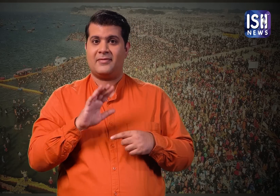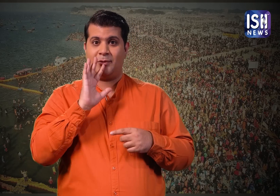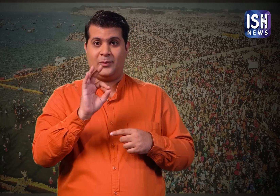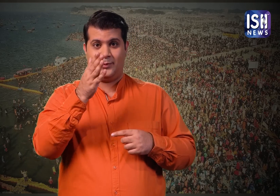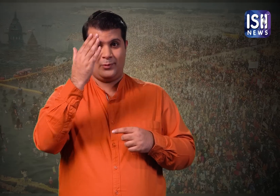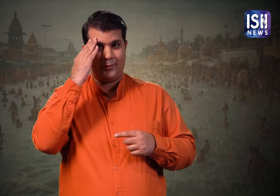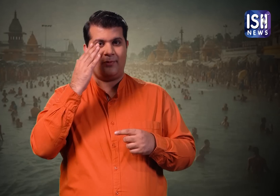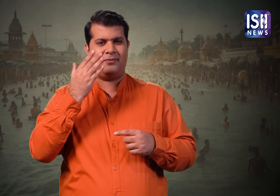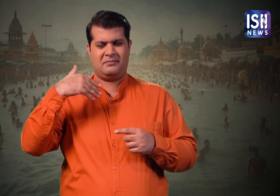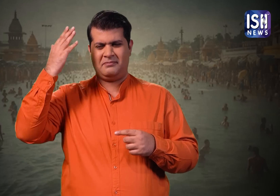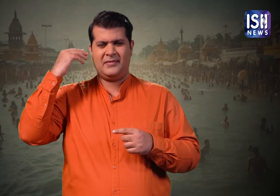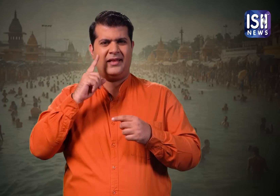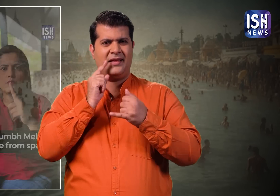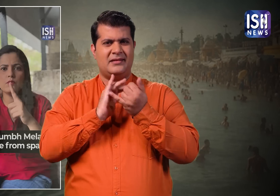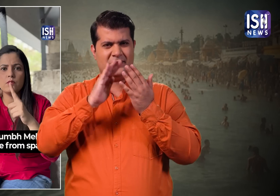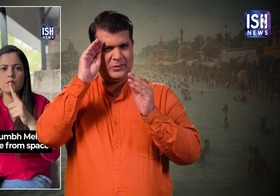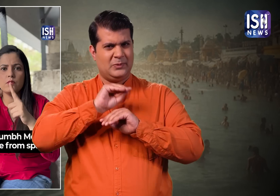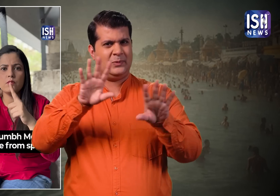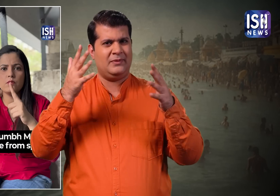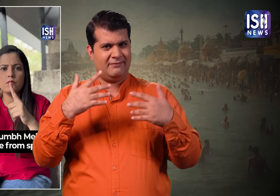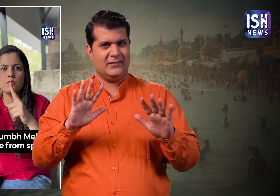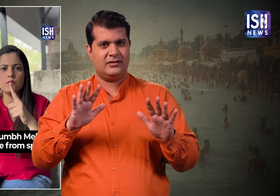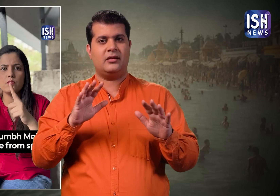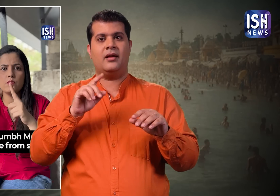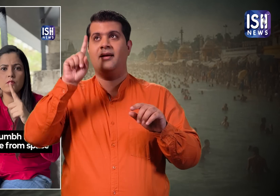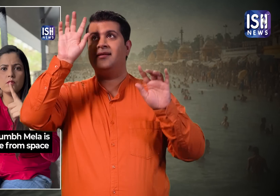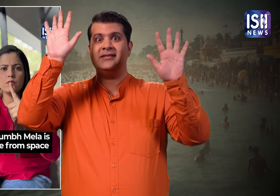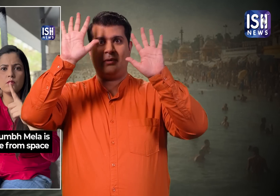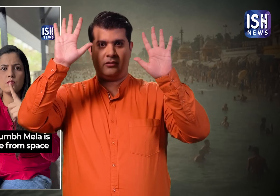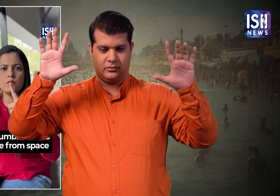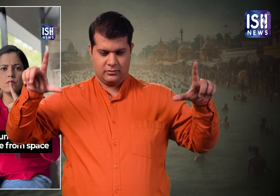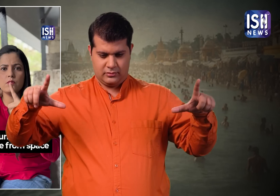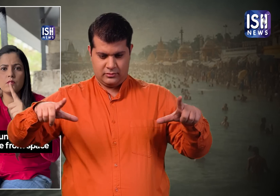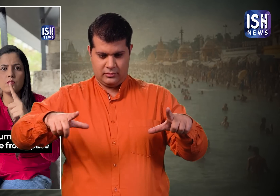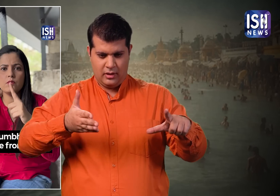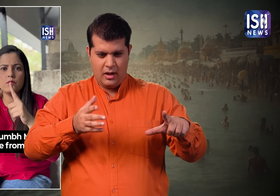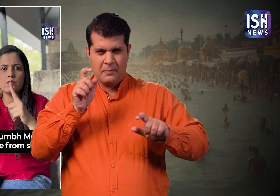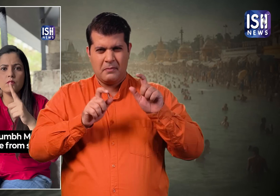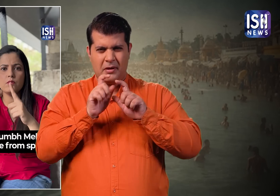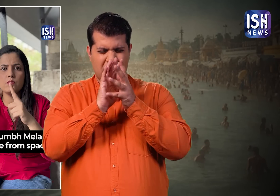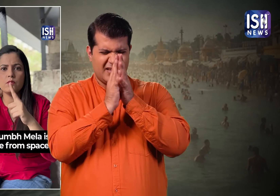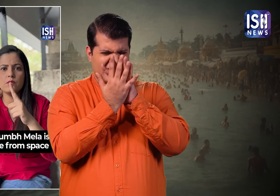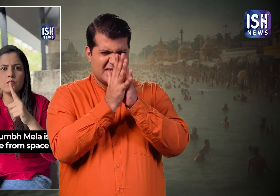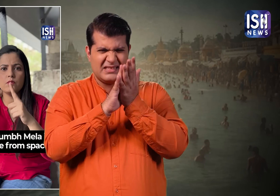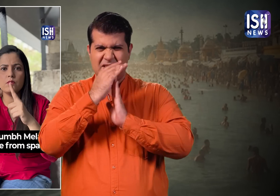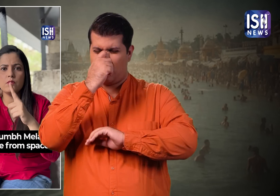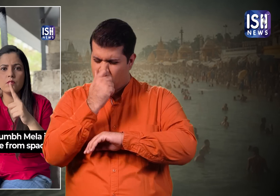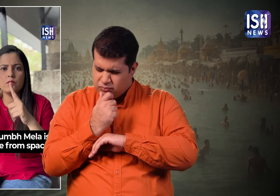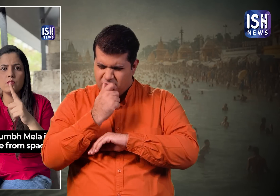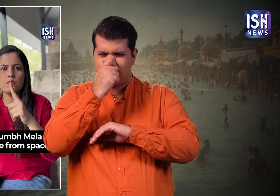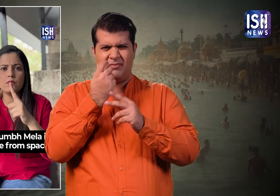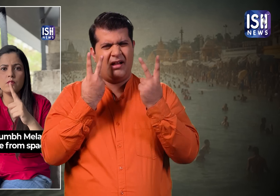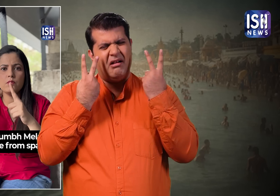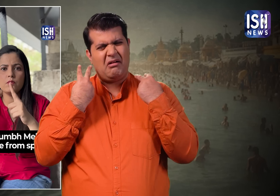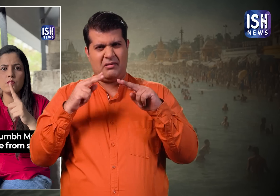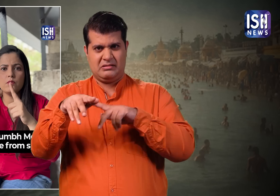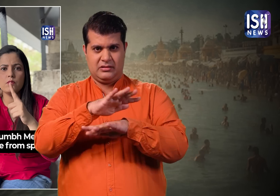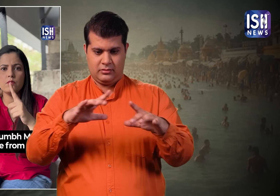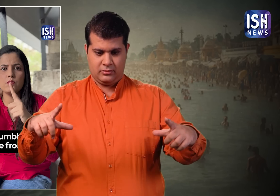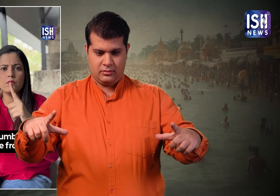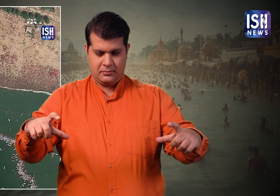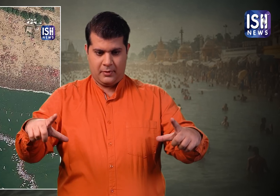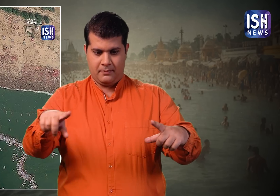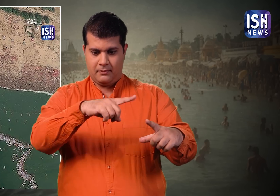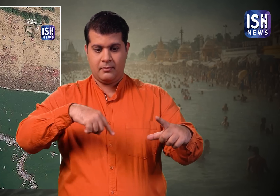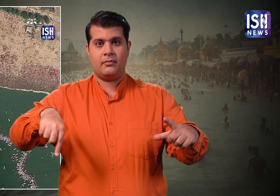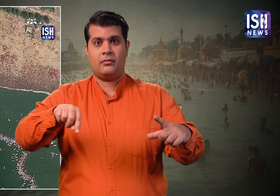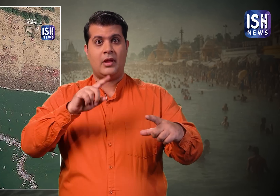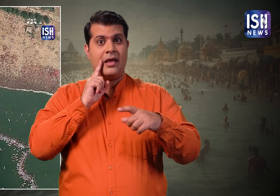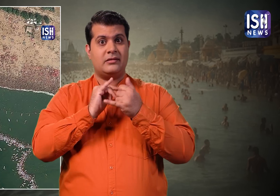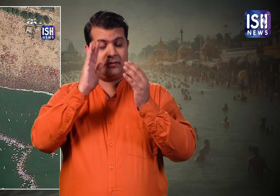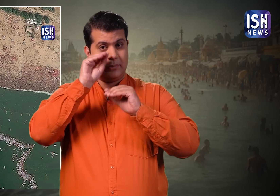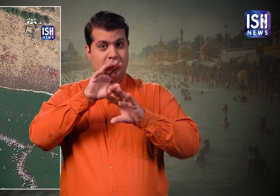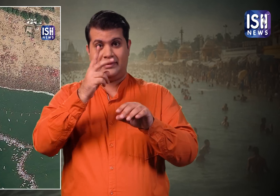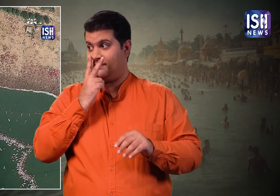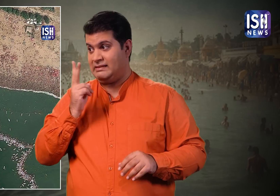ISH News had earlier shared a satellite image of a large number of people taking the holy dip at Prayagraj.